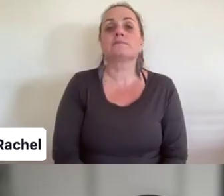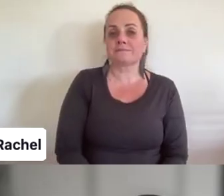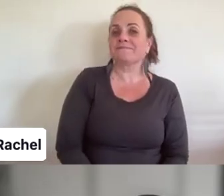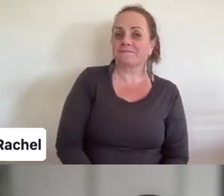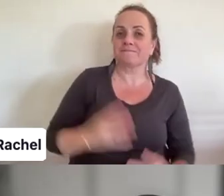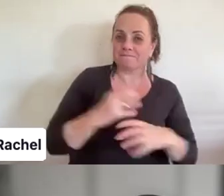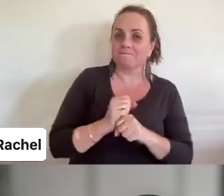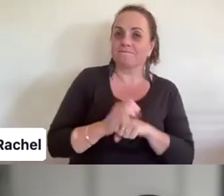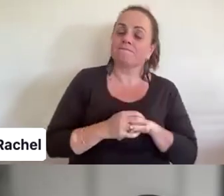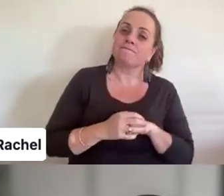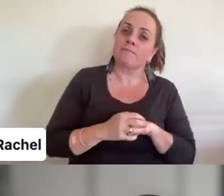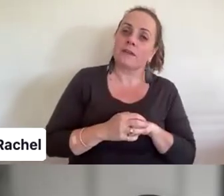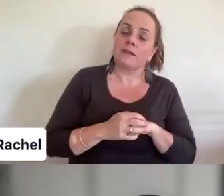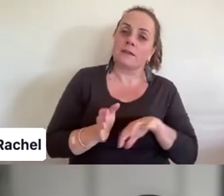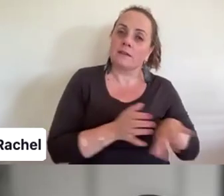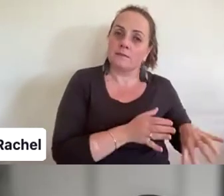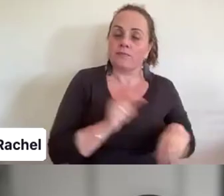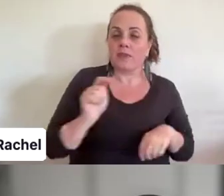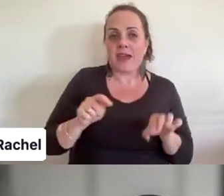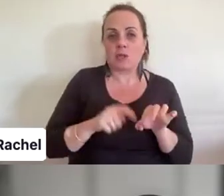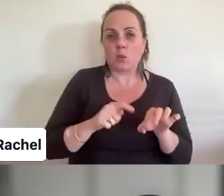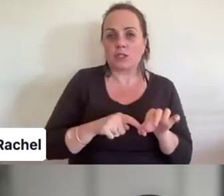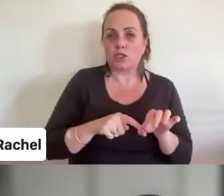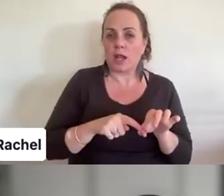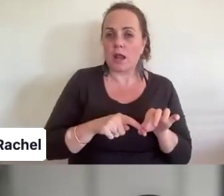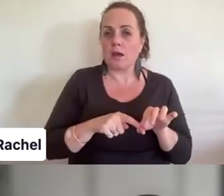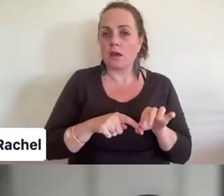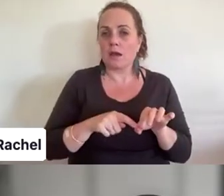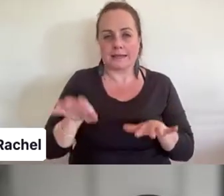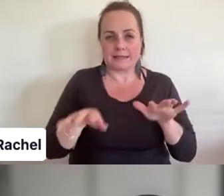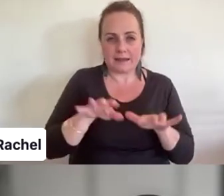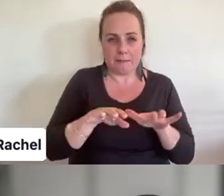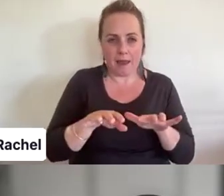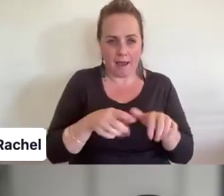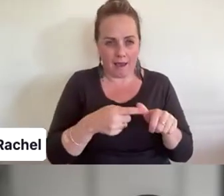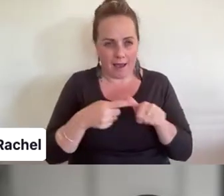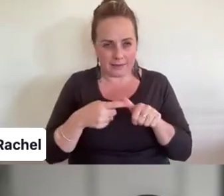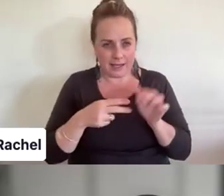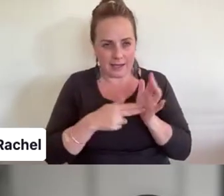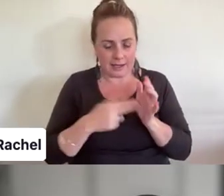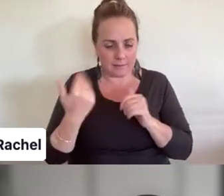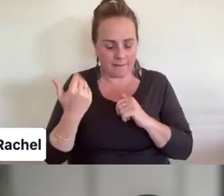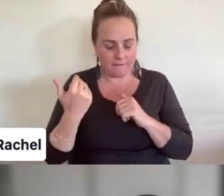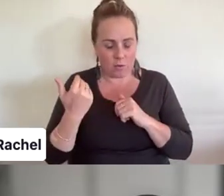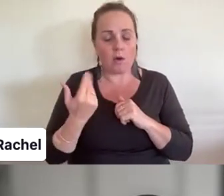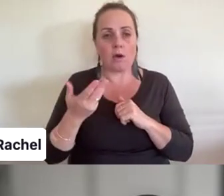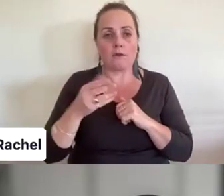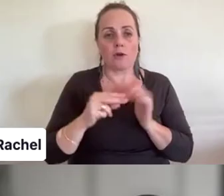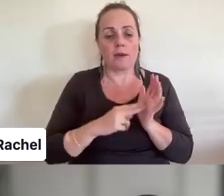question is similar to the answer you already provided, Nick, but this comes from Nicole.